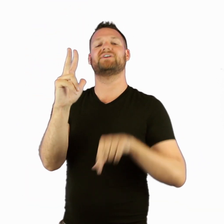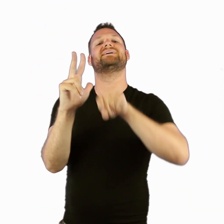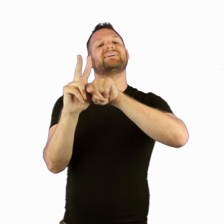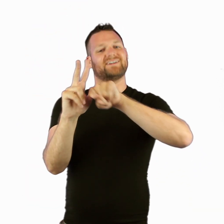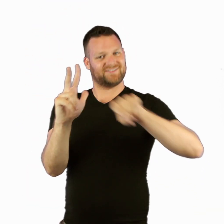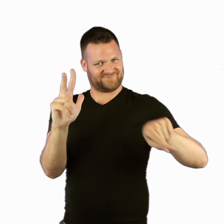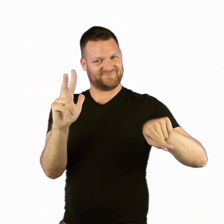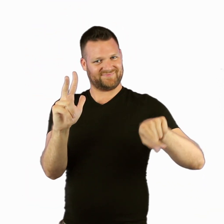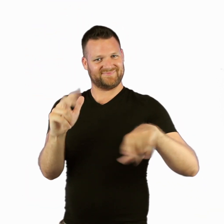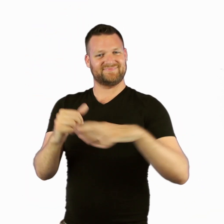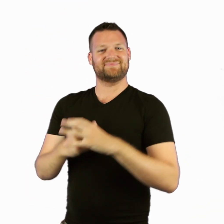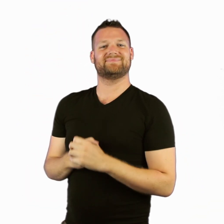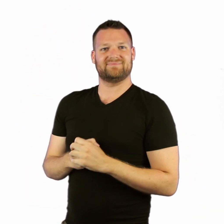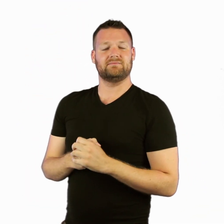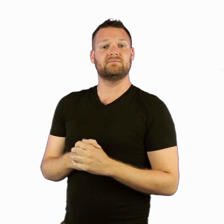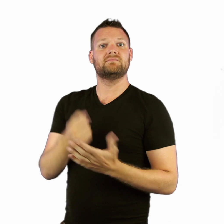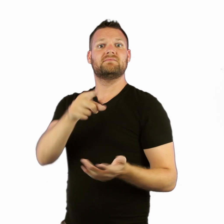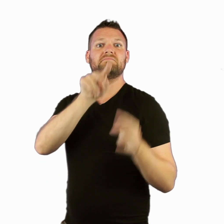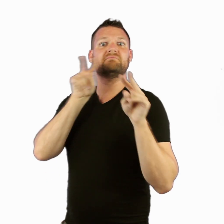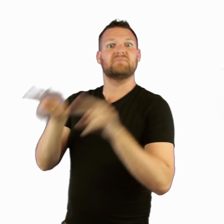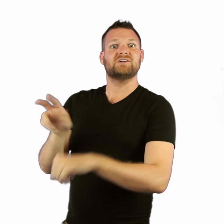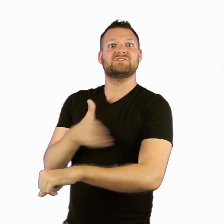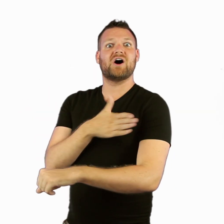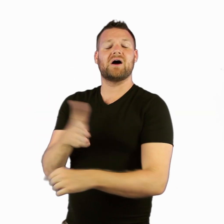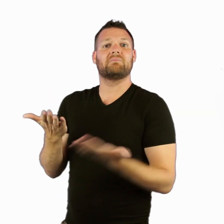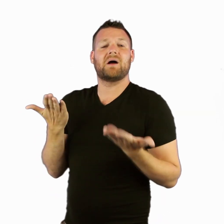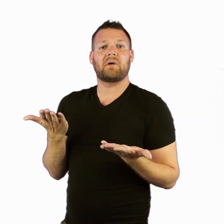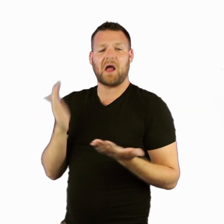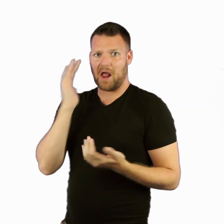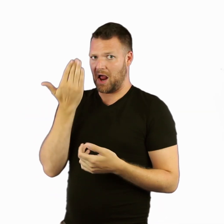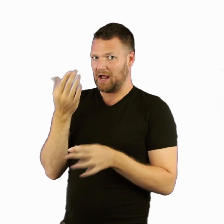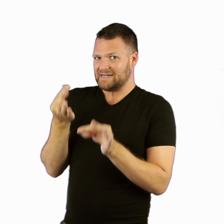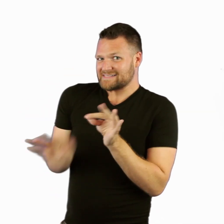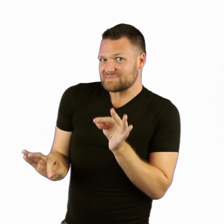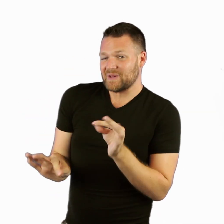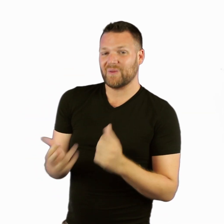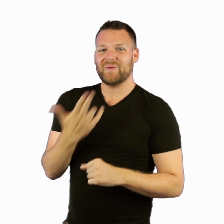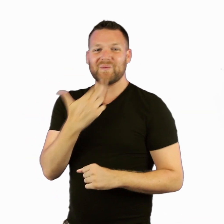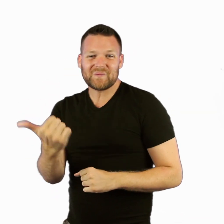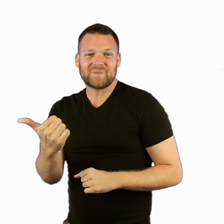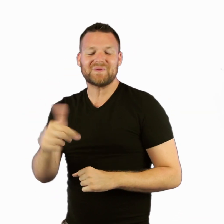As I had said, these songs seem to be just cute, simple, and fun;